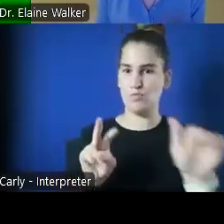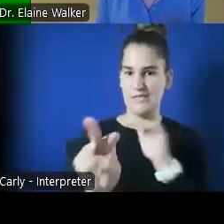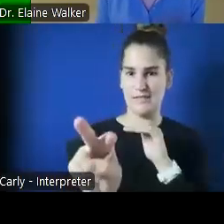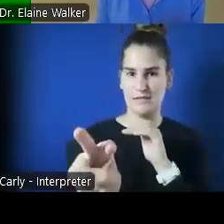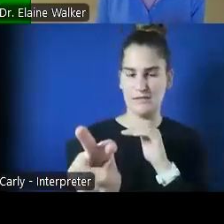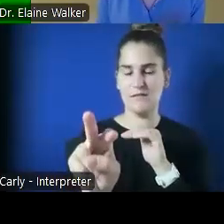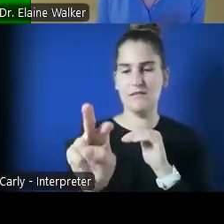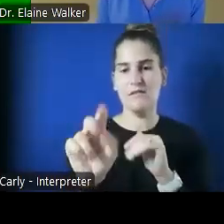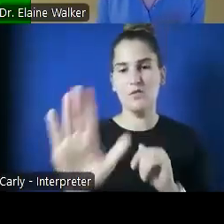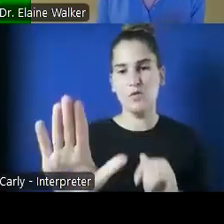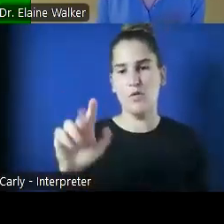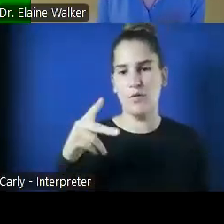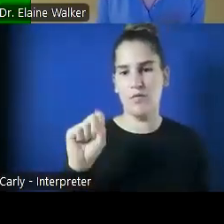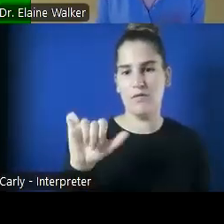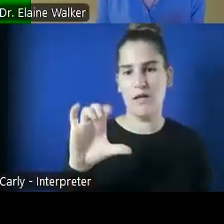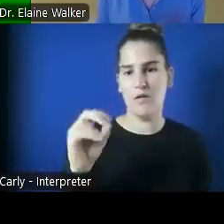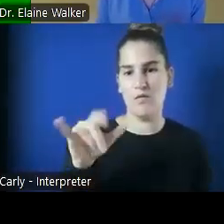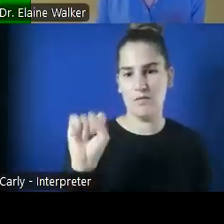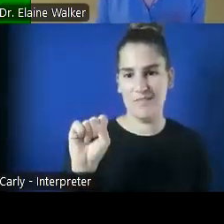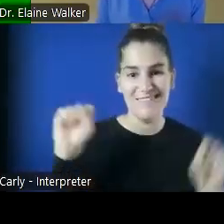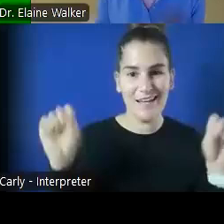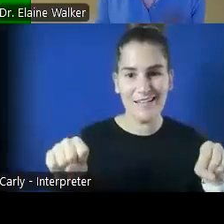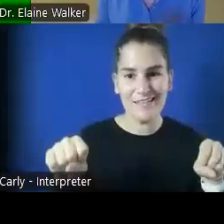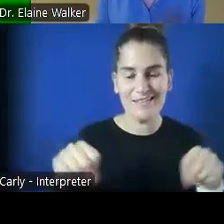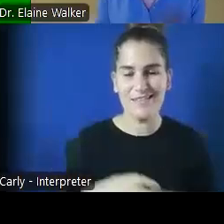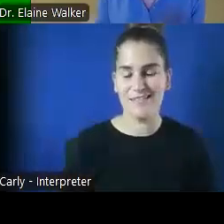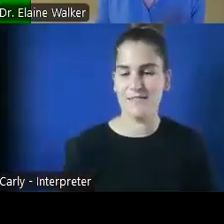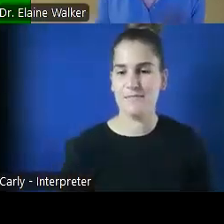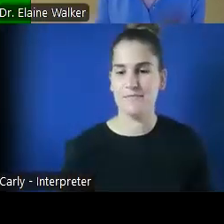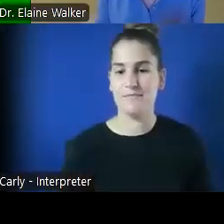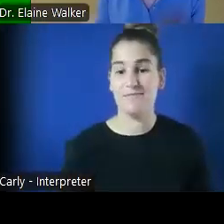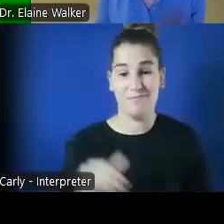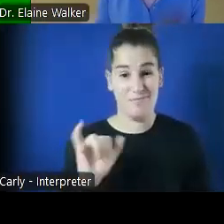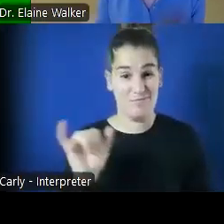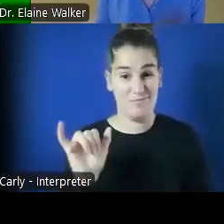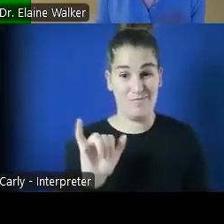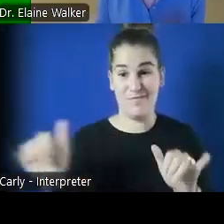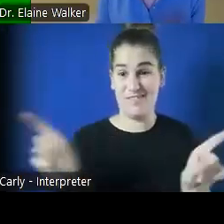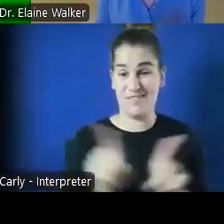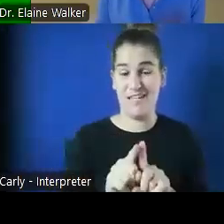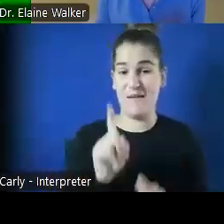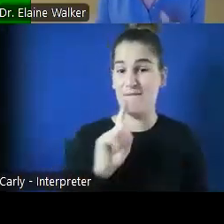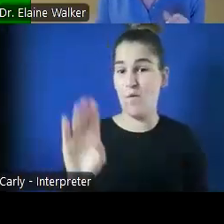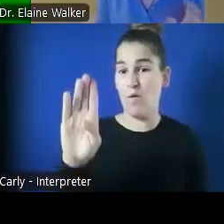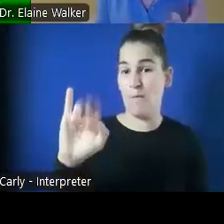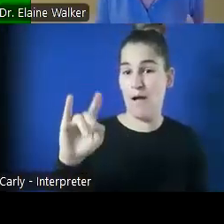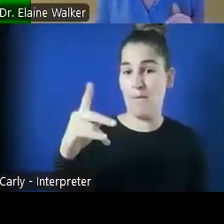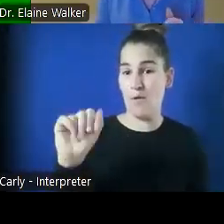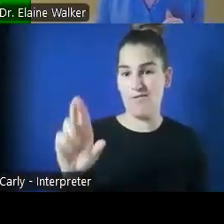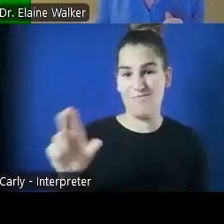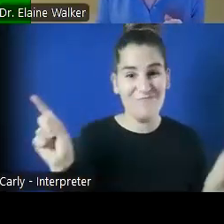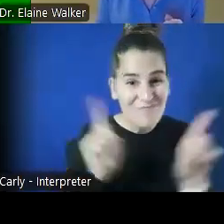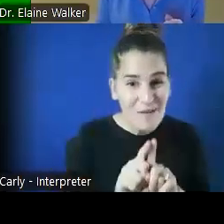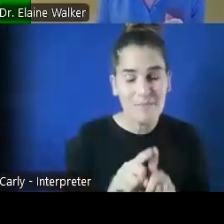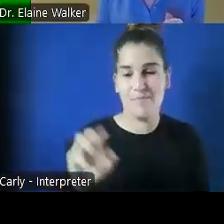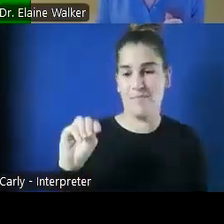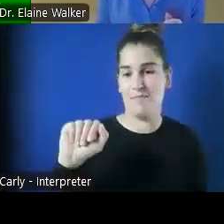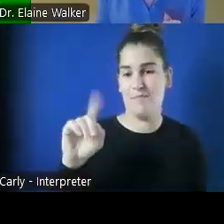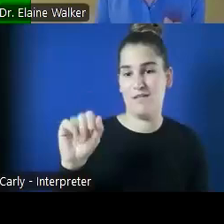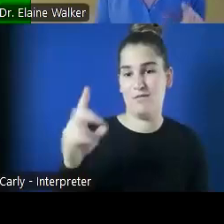psychosis but so are polyenic risk scores for bipolar disorder and major depressive disorder